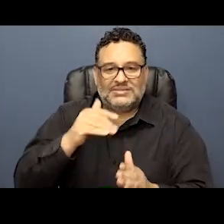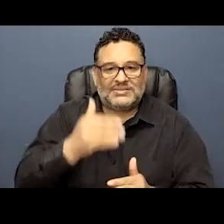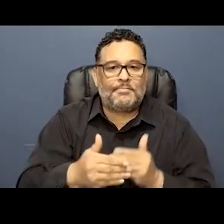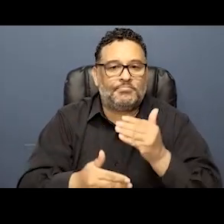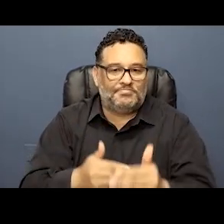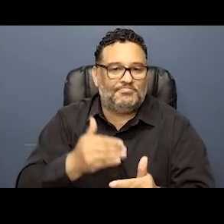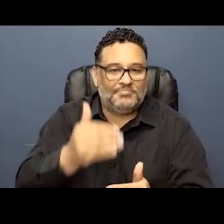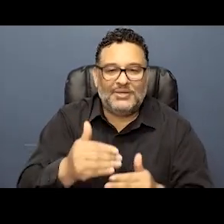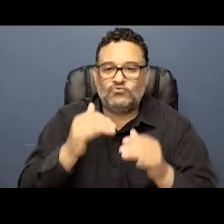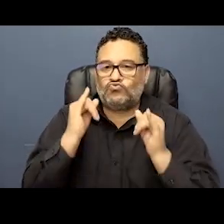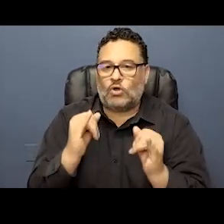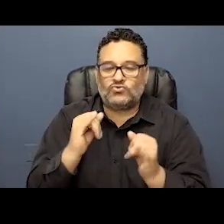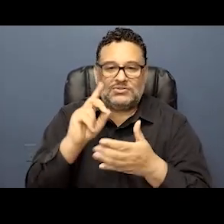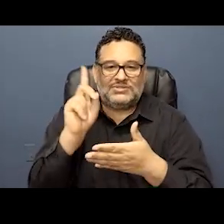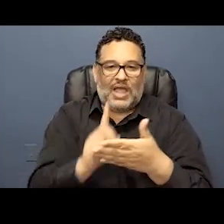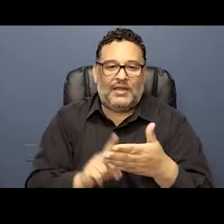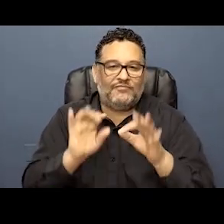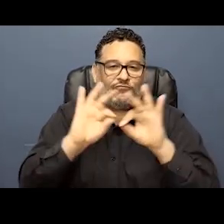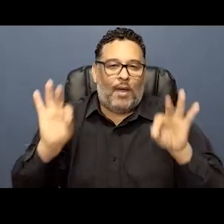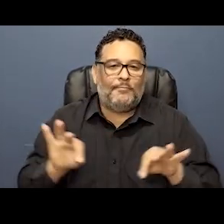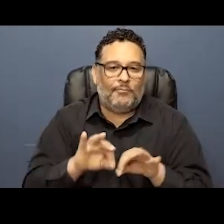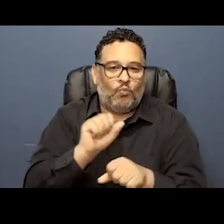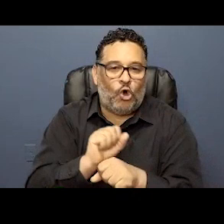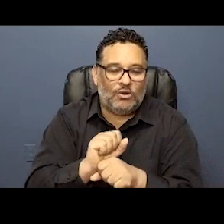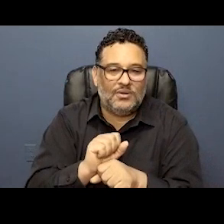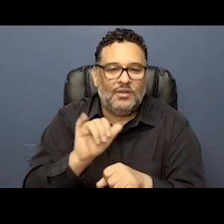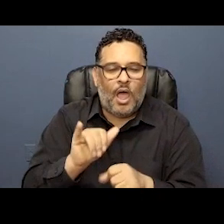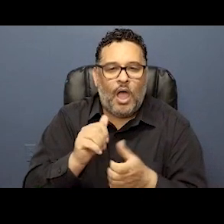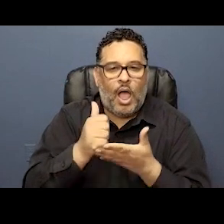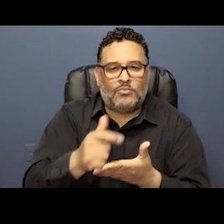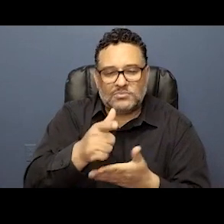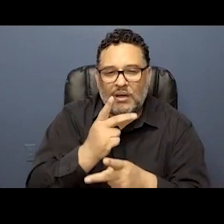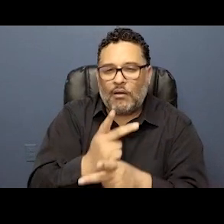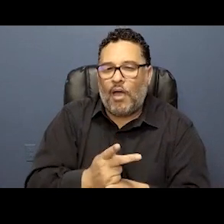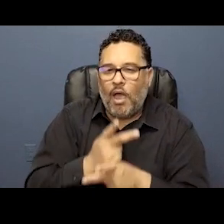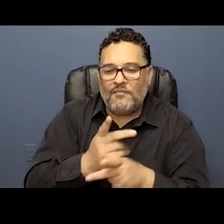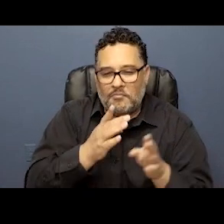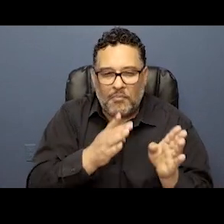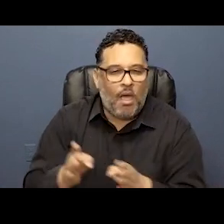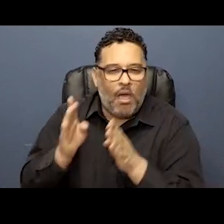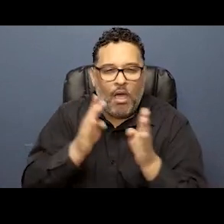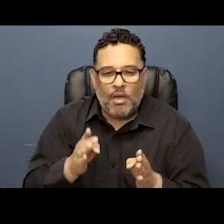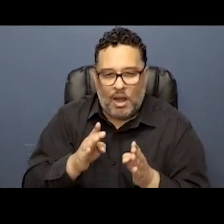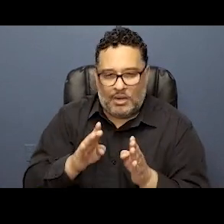design framework. It helps you carefully plan and build your training from start to finish.